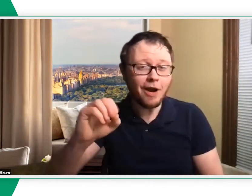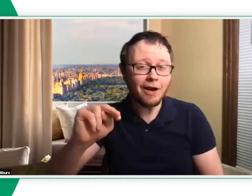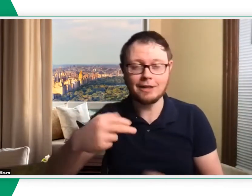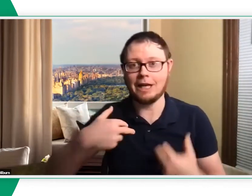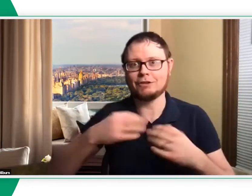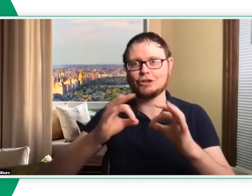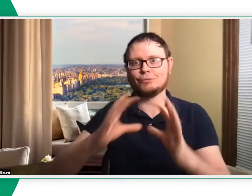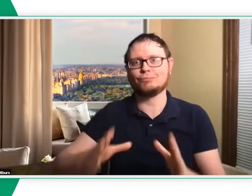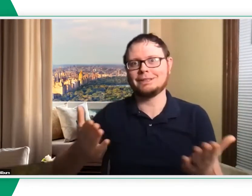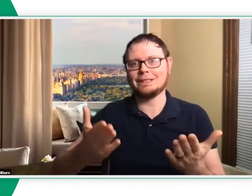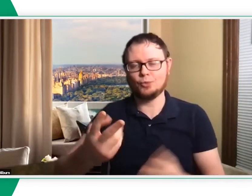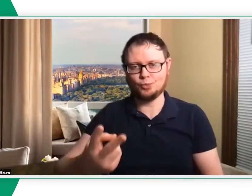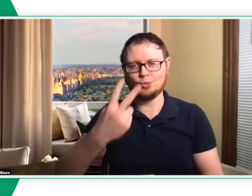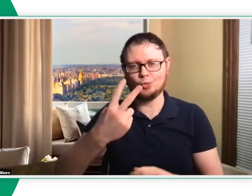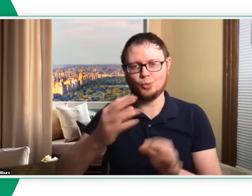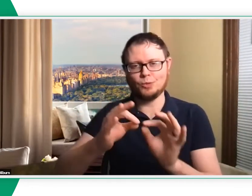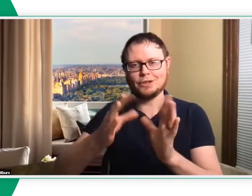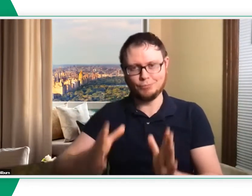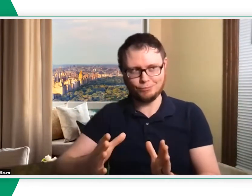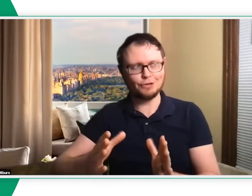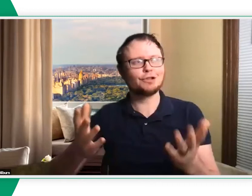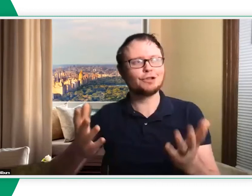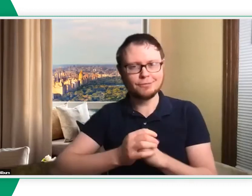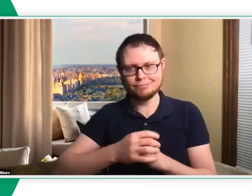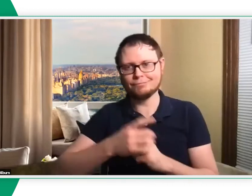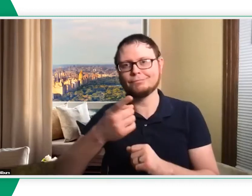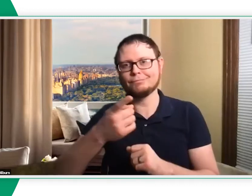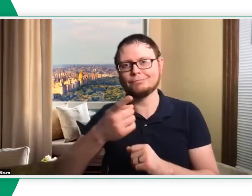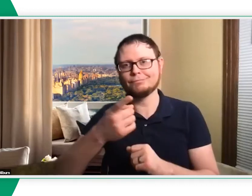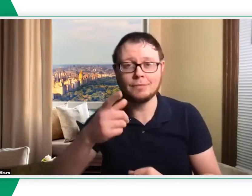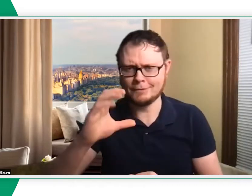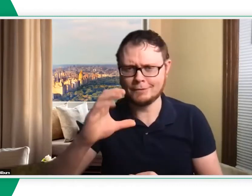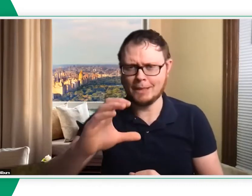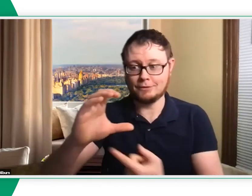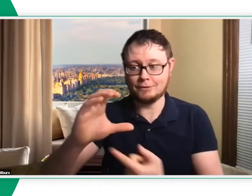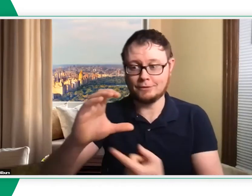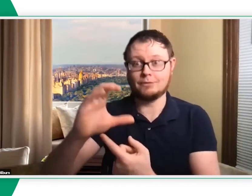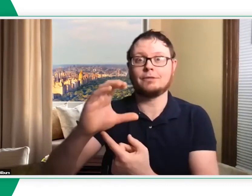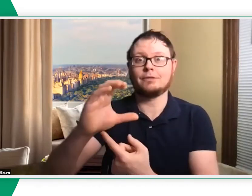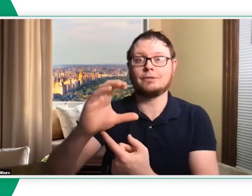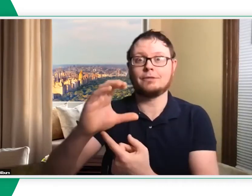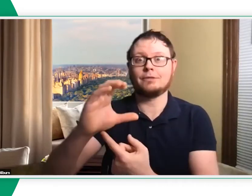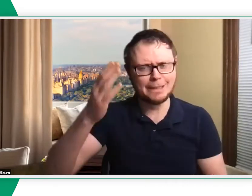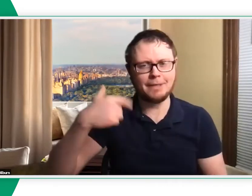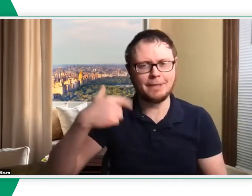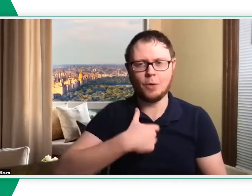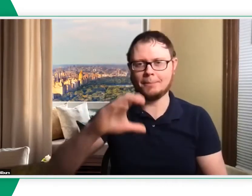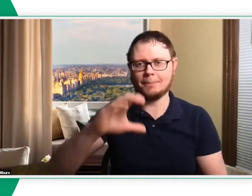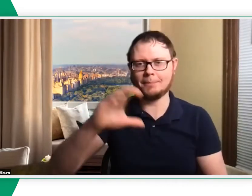on a mobile device. If you need interpreters, we do have voice interpreters here today, so you can turn your sound on.